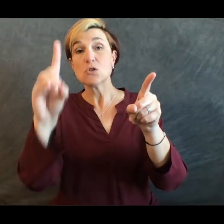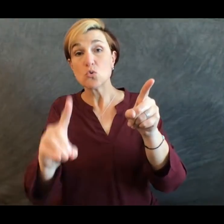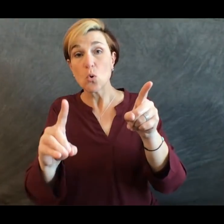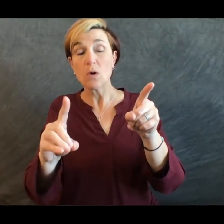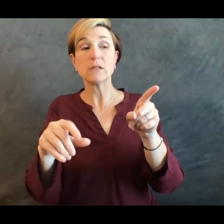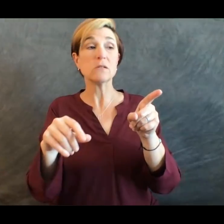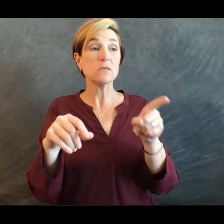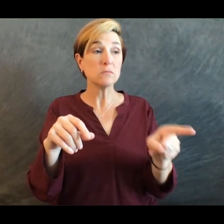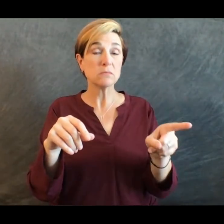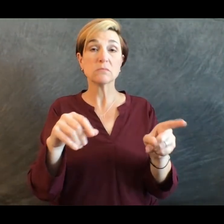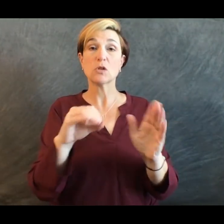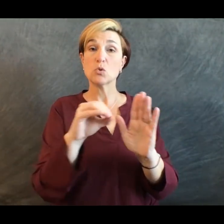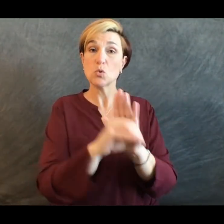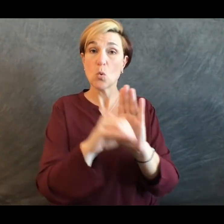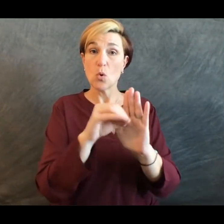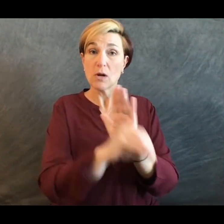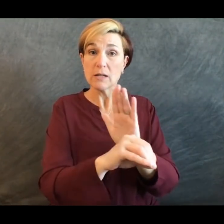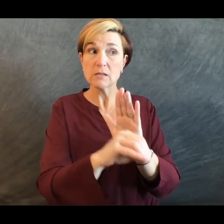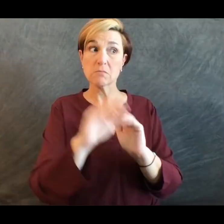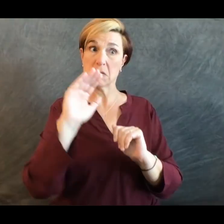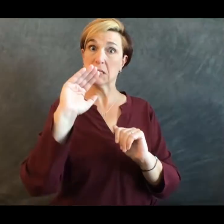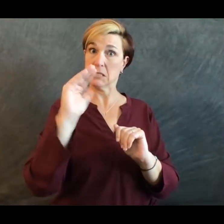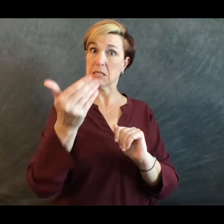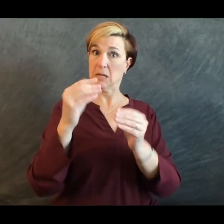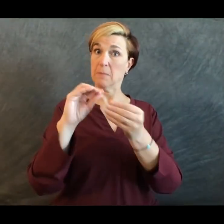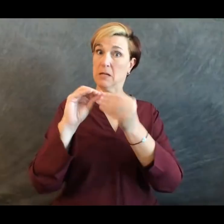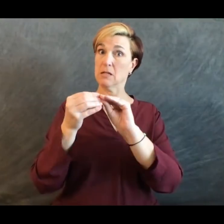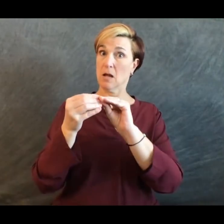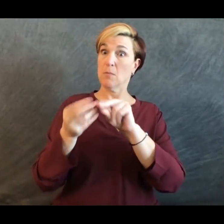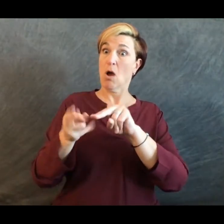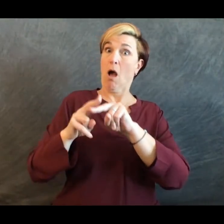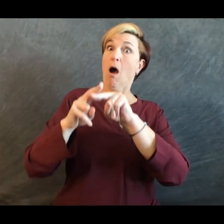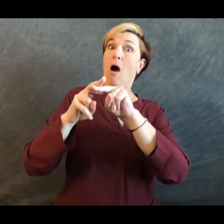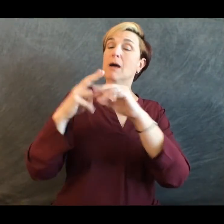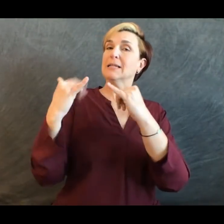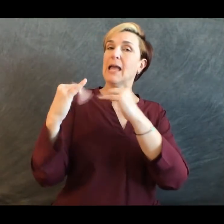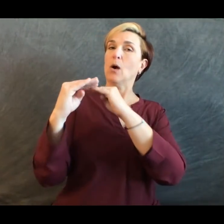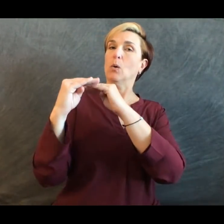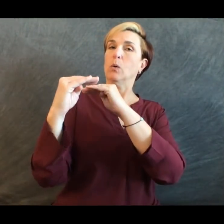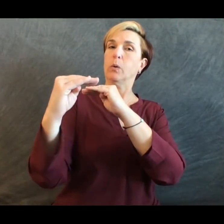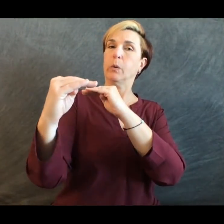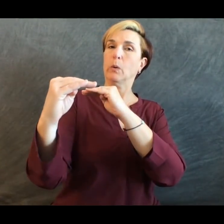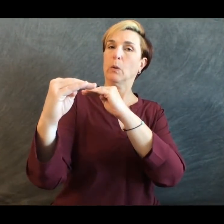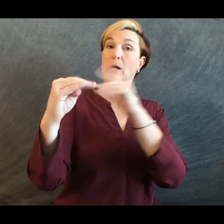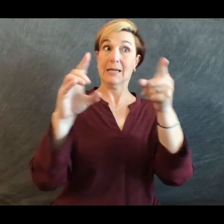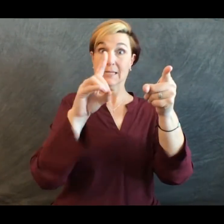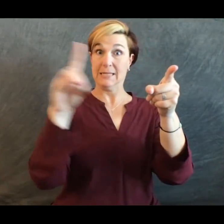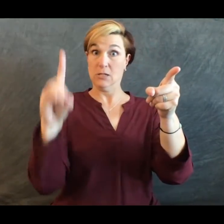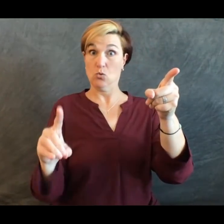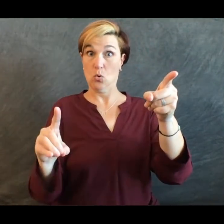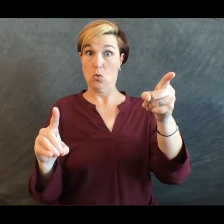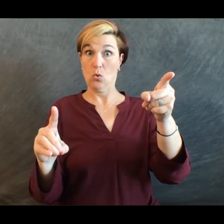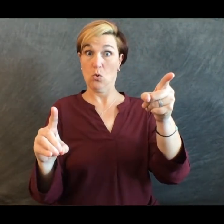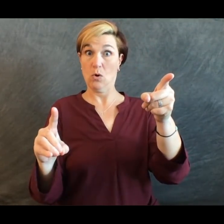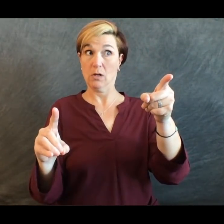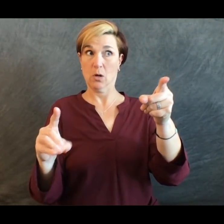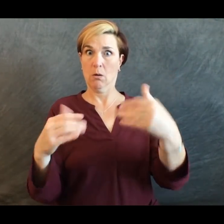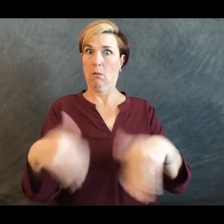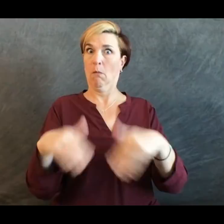stabilizing Detroit has really started to go up and now it is stabilizing in